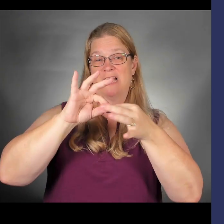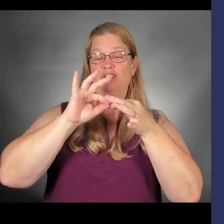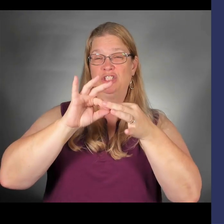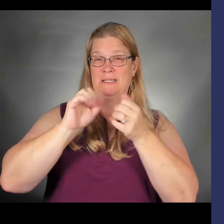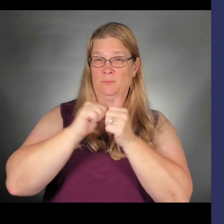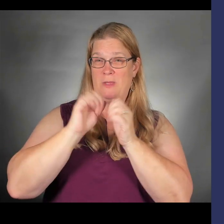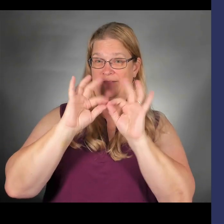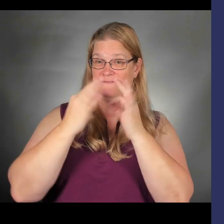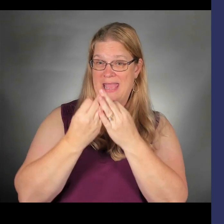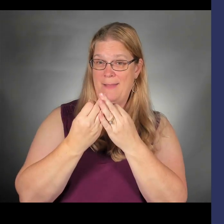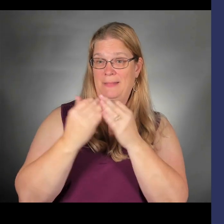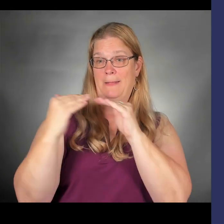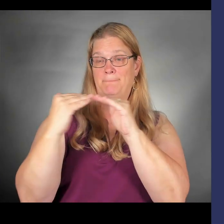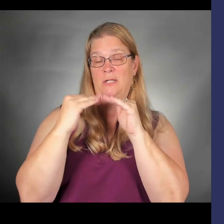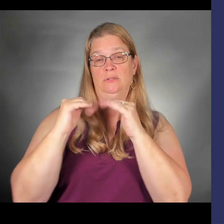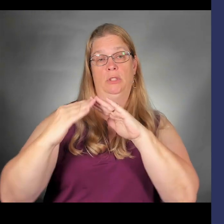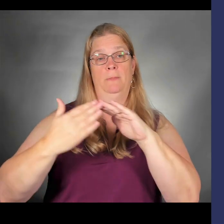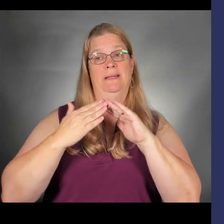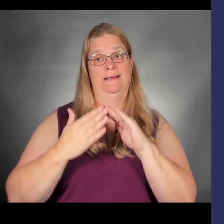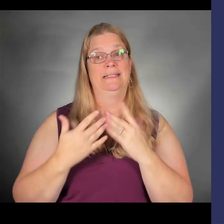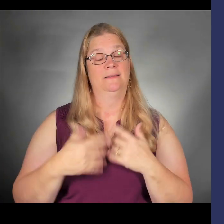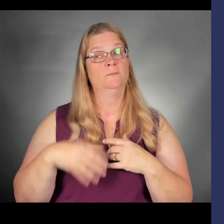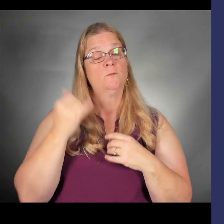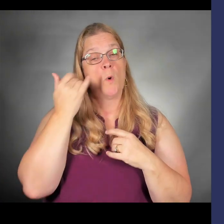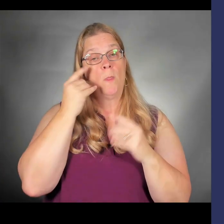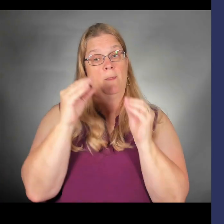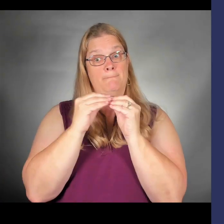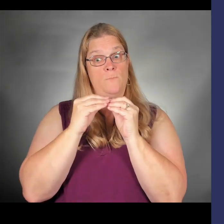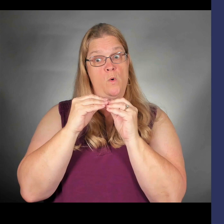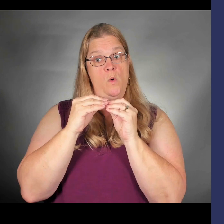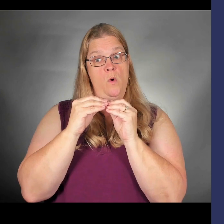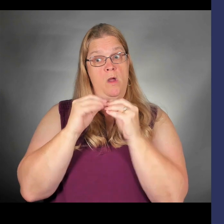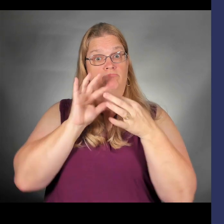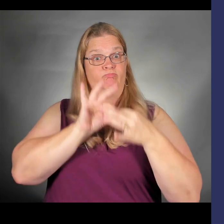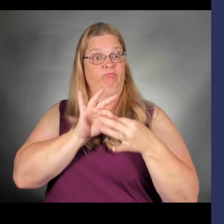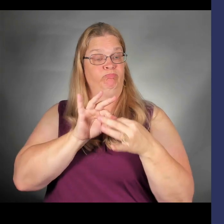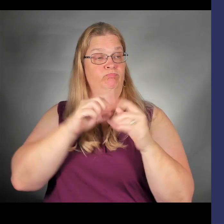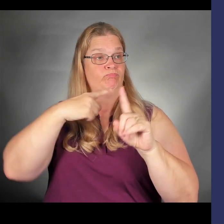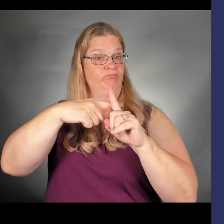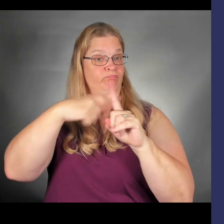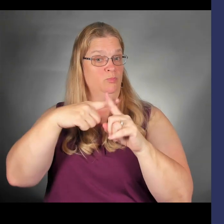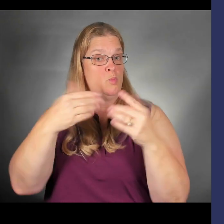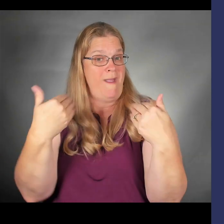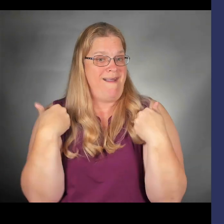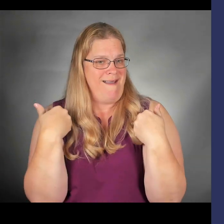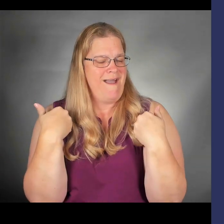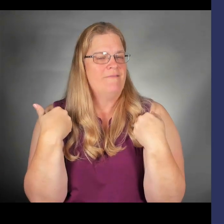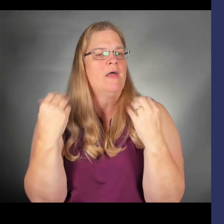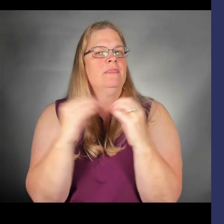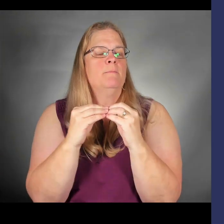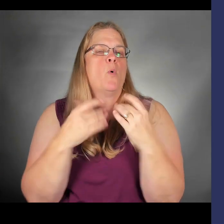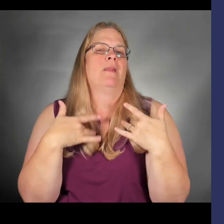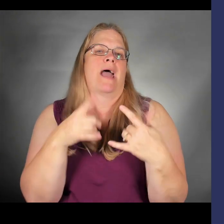So for example, positive relationships with family, peers, and their community. The more positive relationships they have,